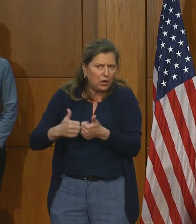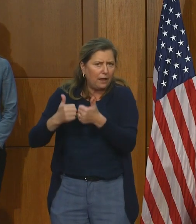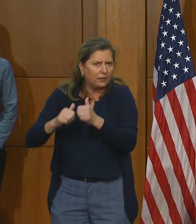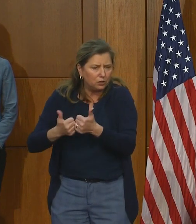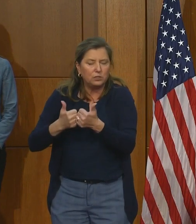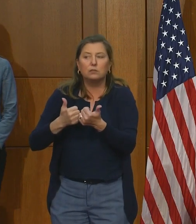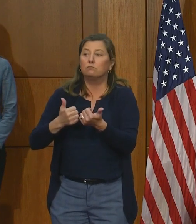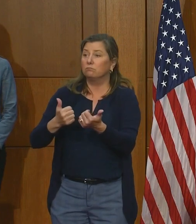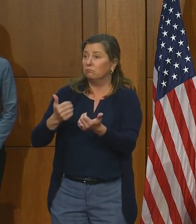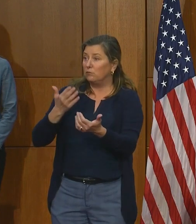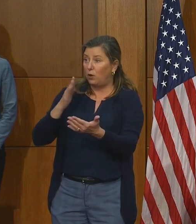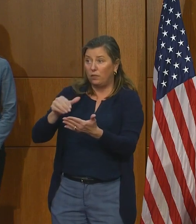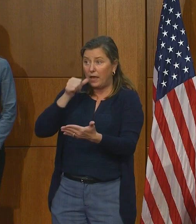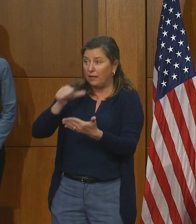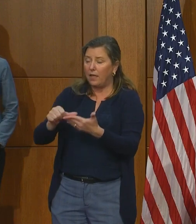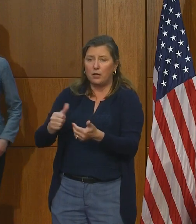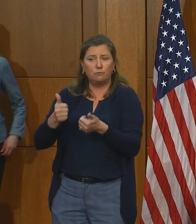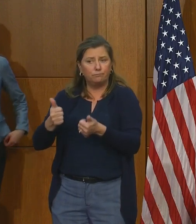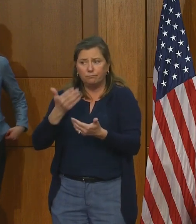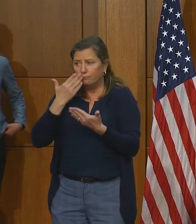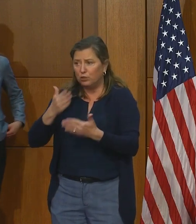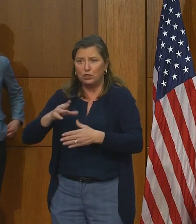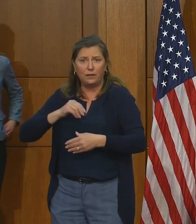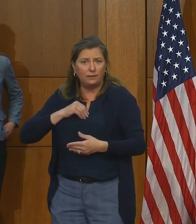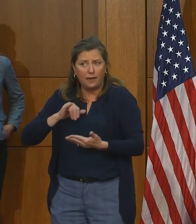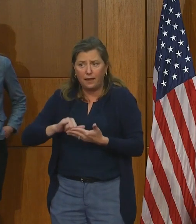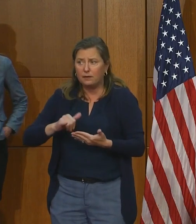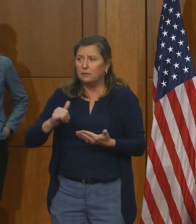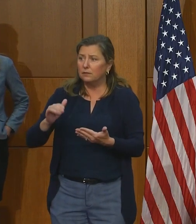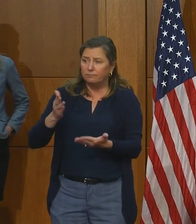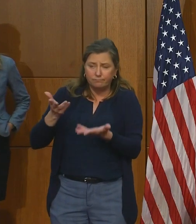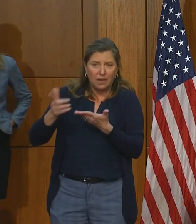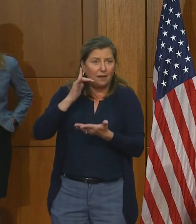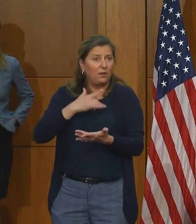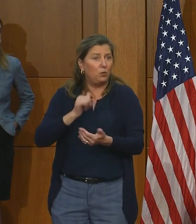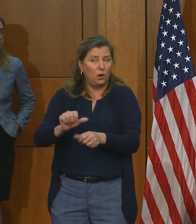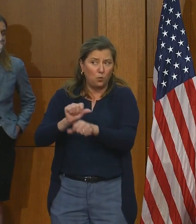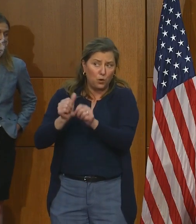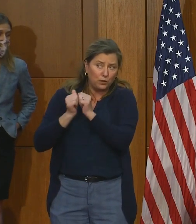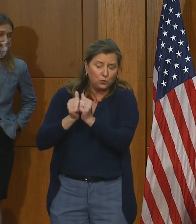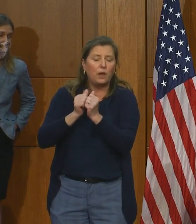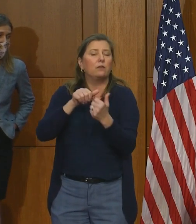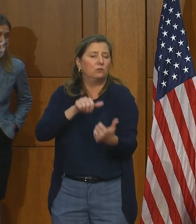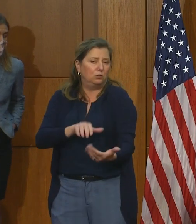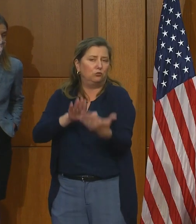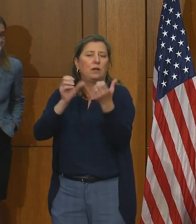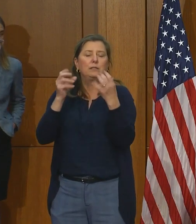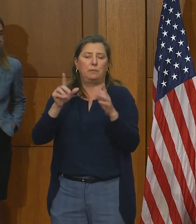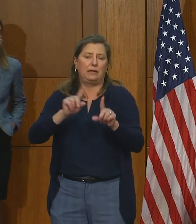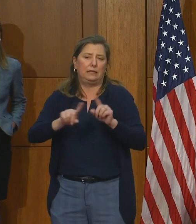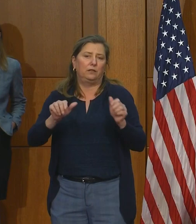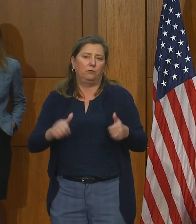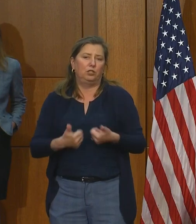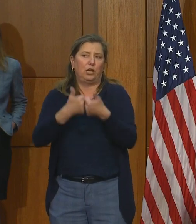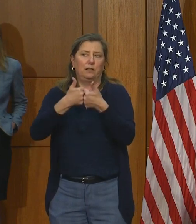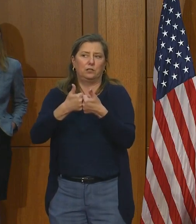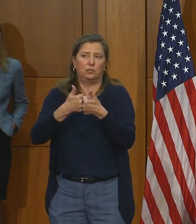TO WORK THROUGH THOSE THERE'S SOME SO. IT THE THEIR THEIR CAR